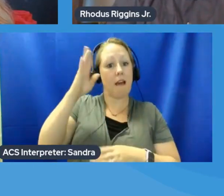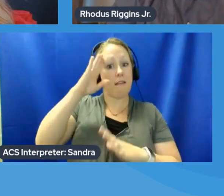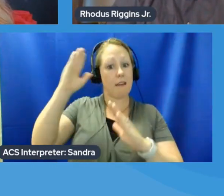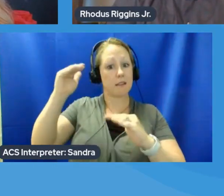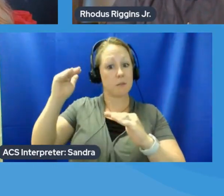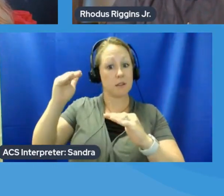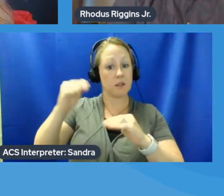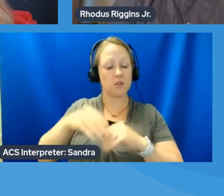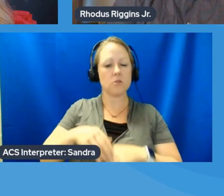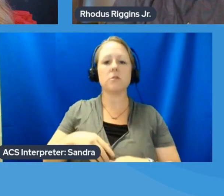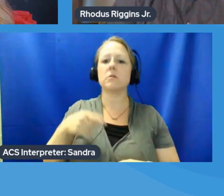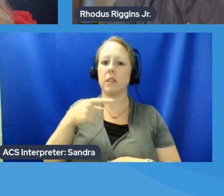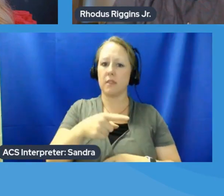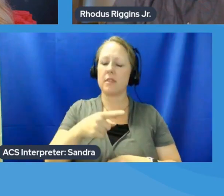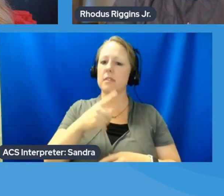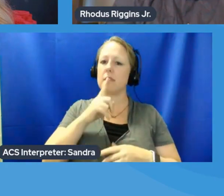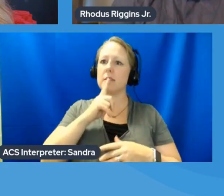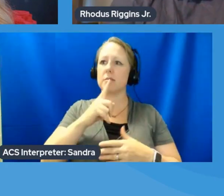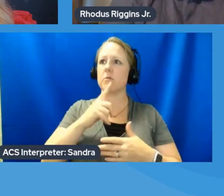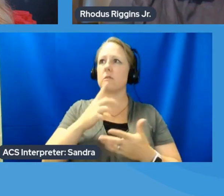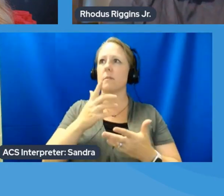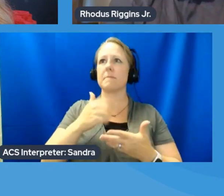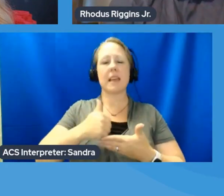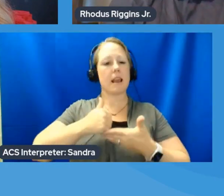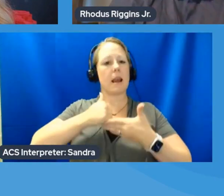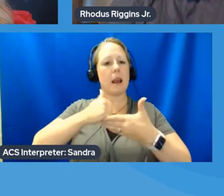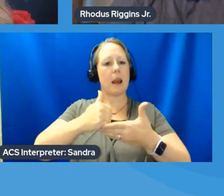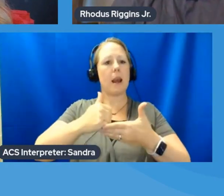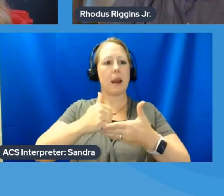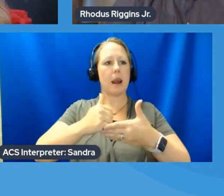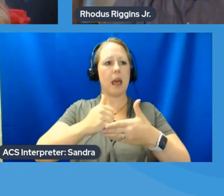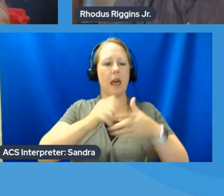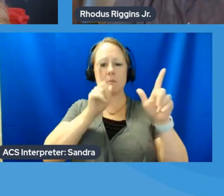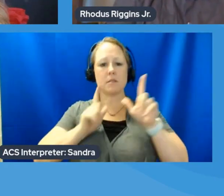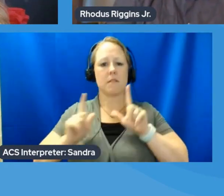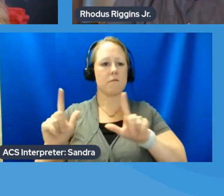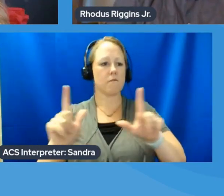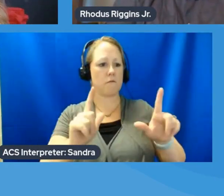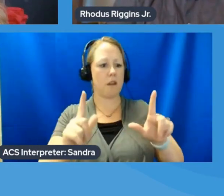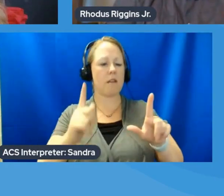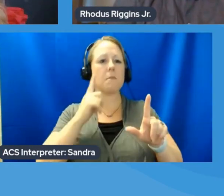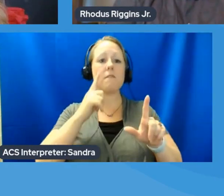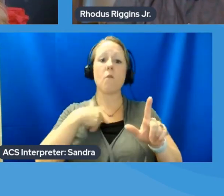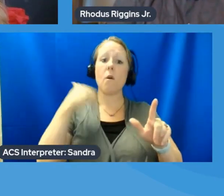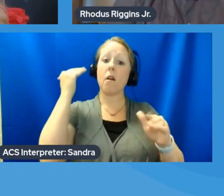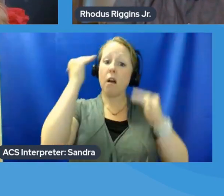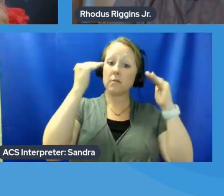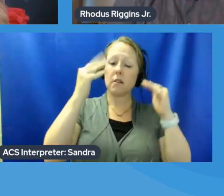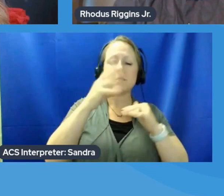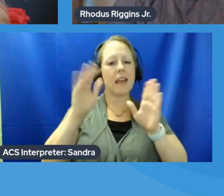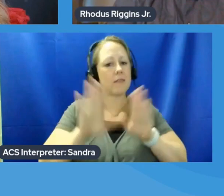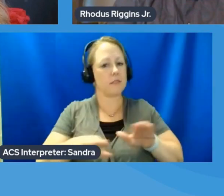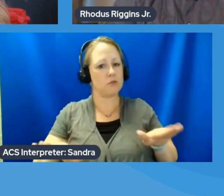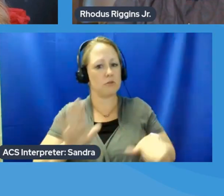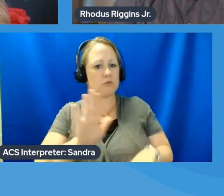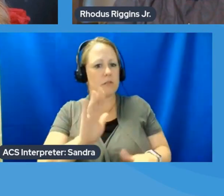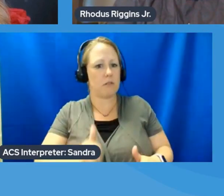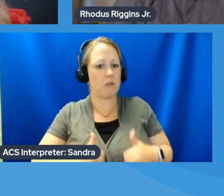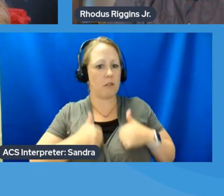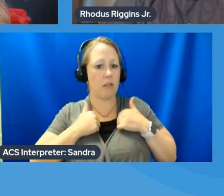helps frame for the adults in children's lives that we need to have those high expectations